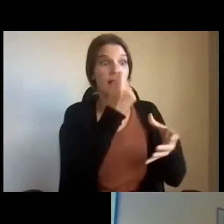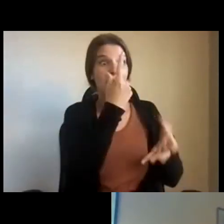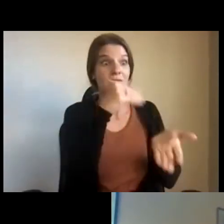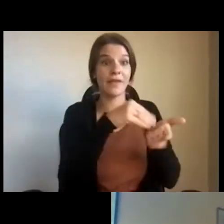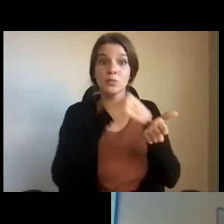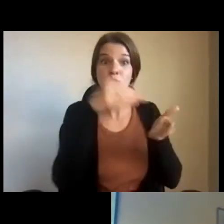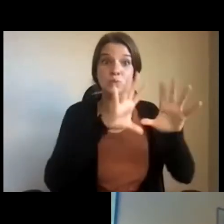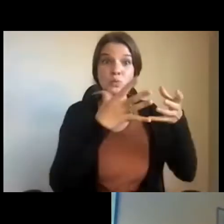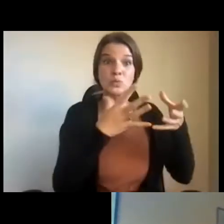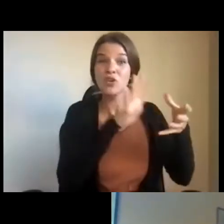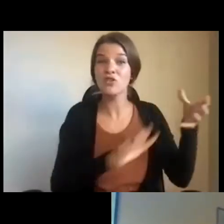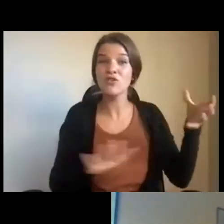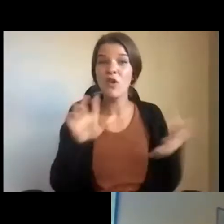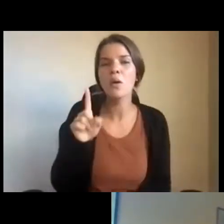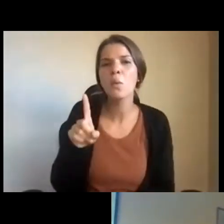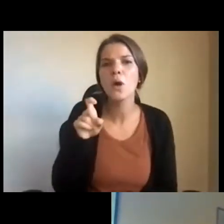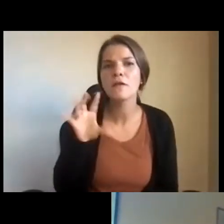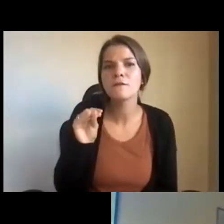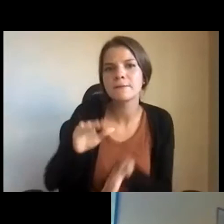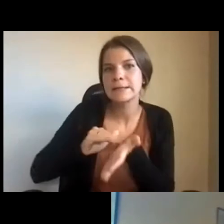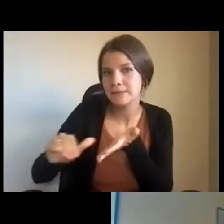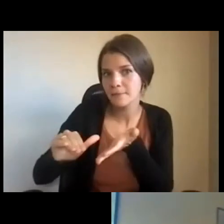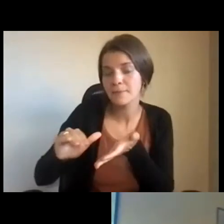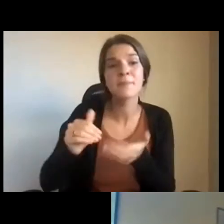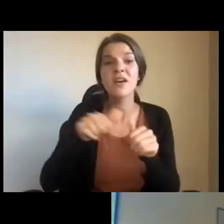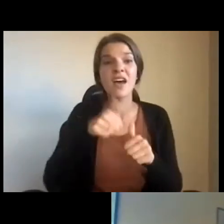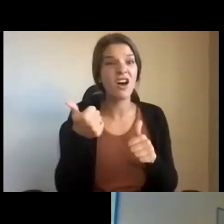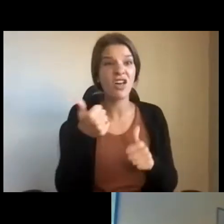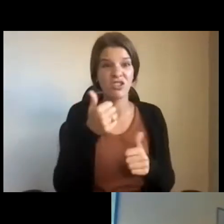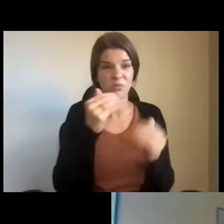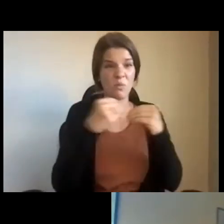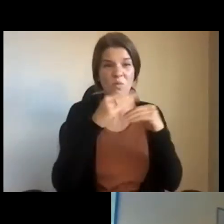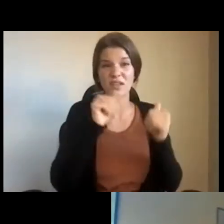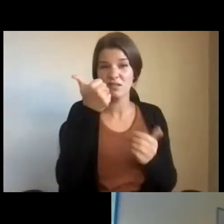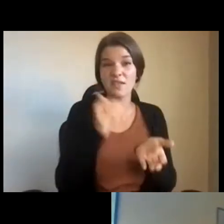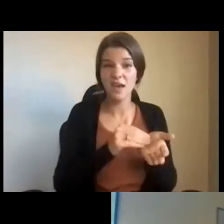had about 150 exemptions, and everyone else became vaccinated. So we're very happy with that effort.